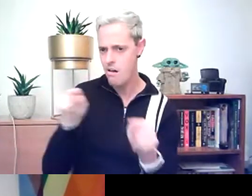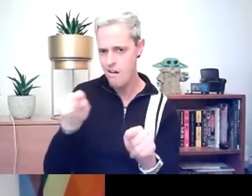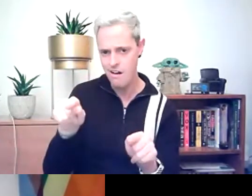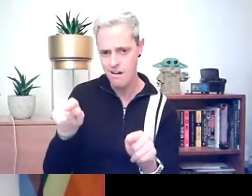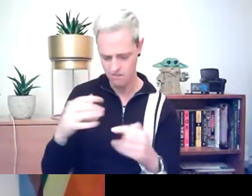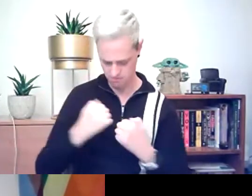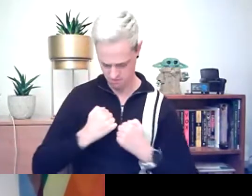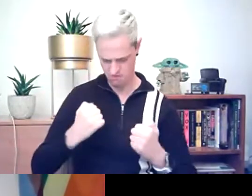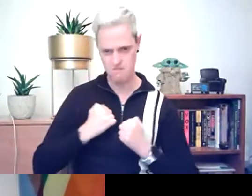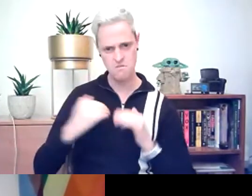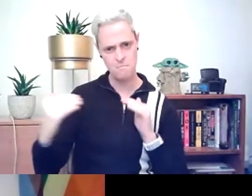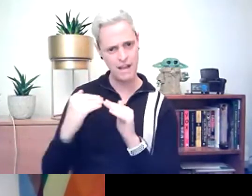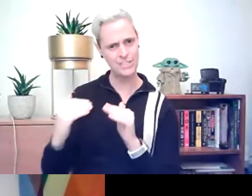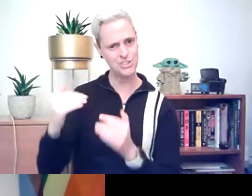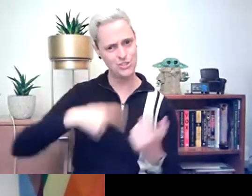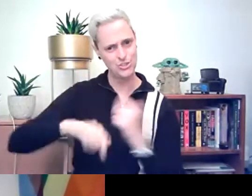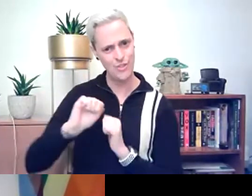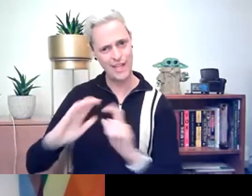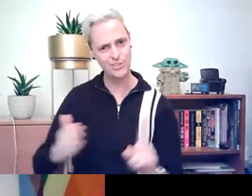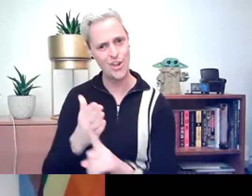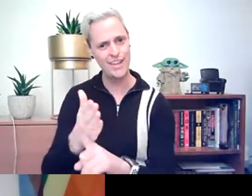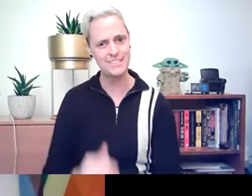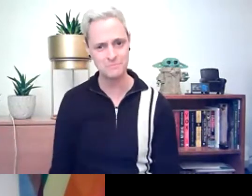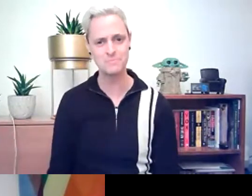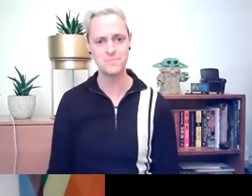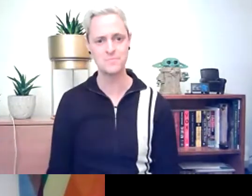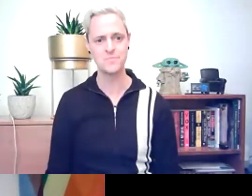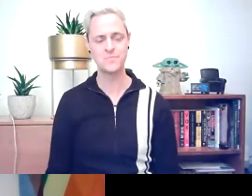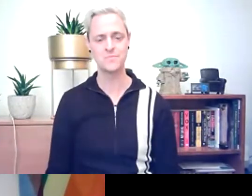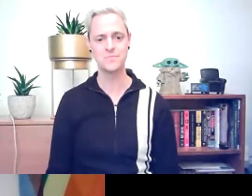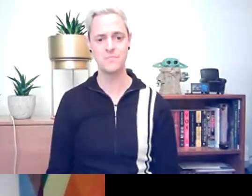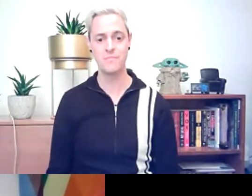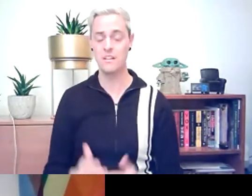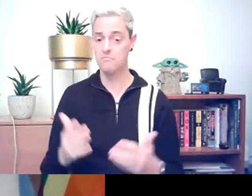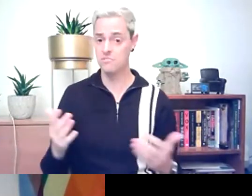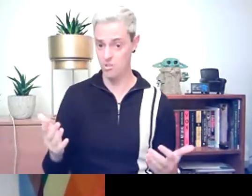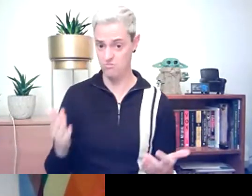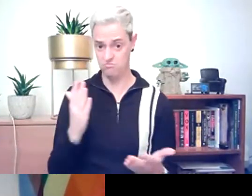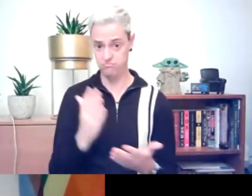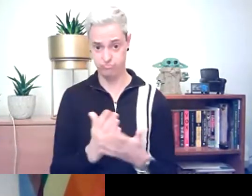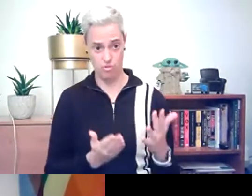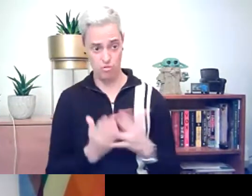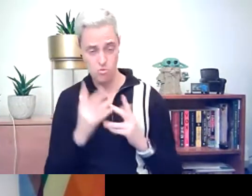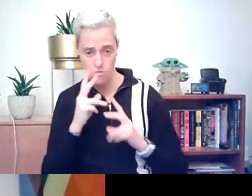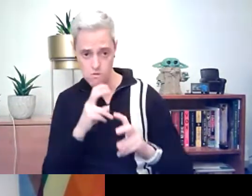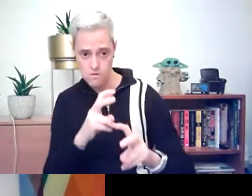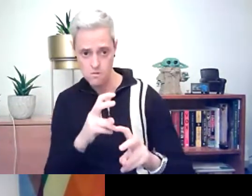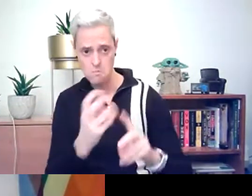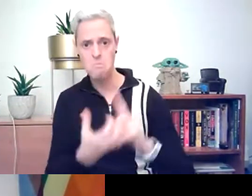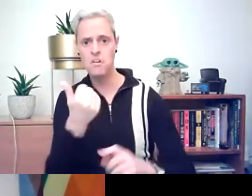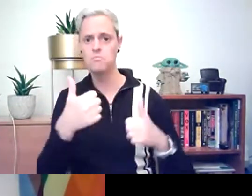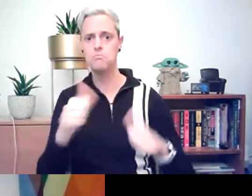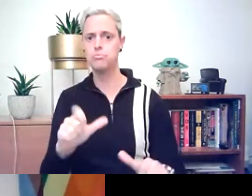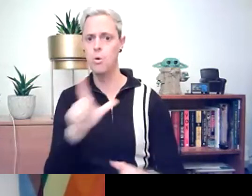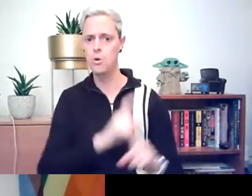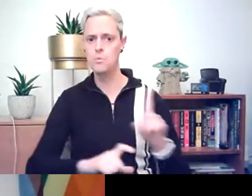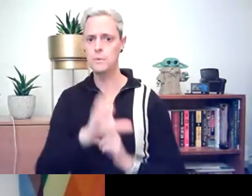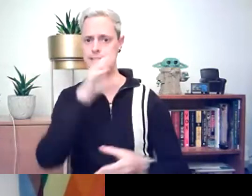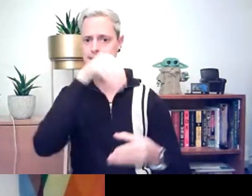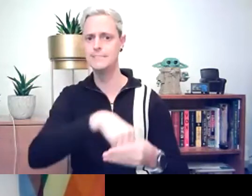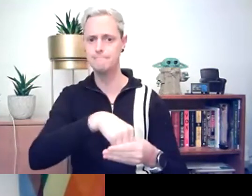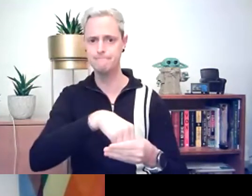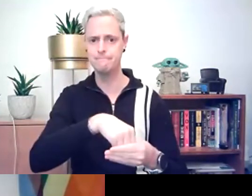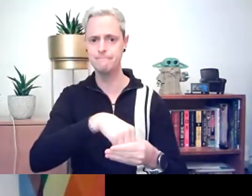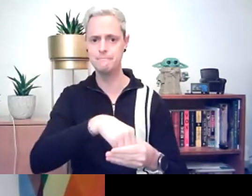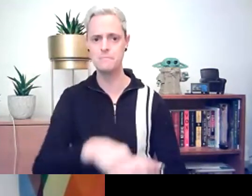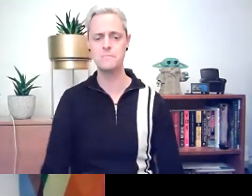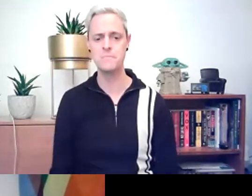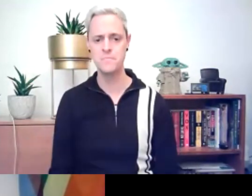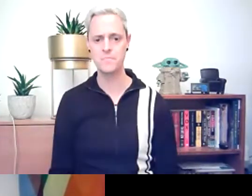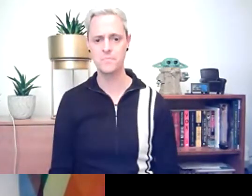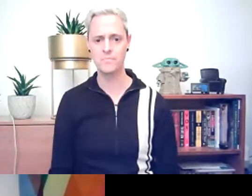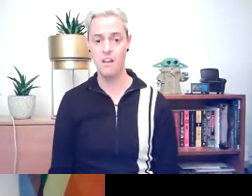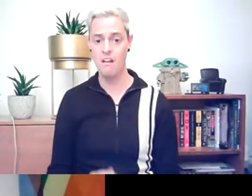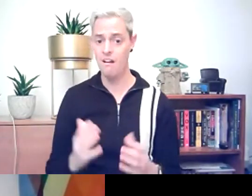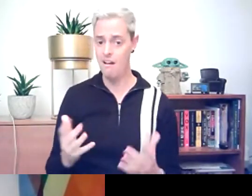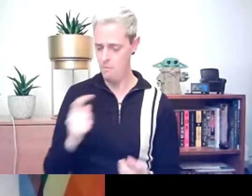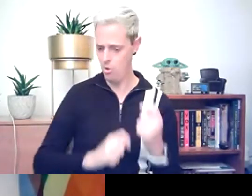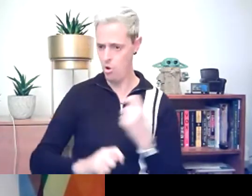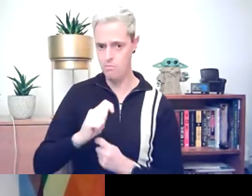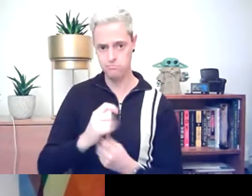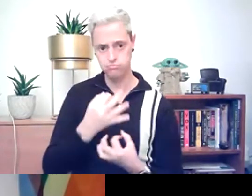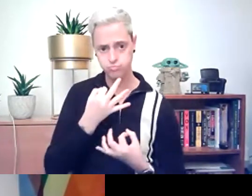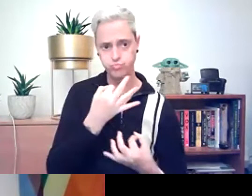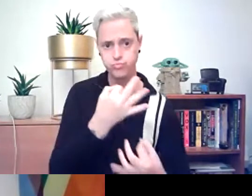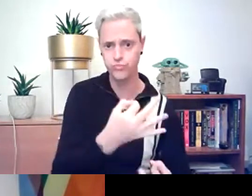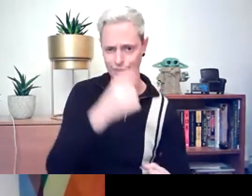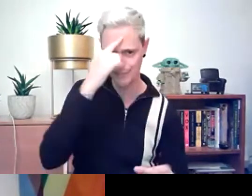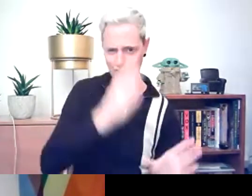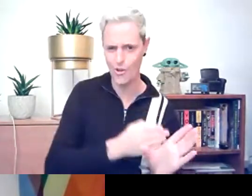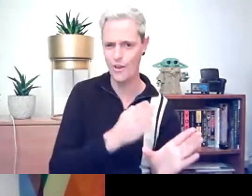equally as damaging. If the only time you do see yourself snow is being portrayed and